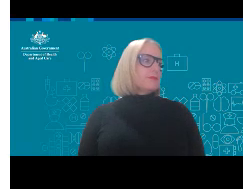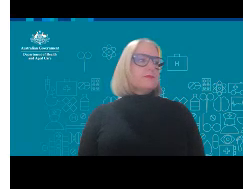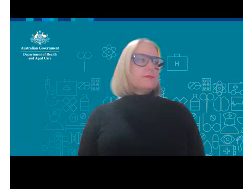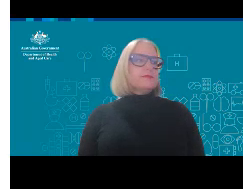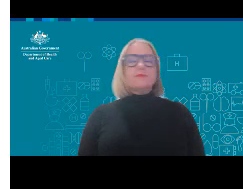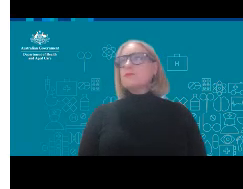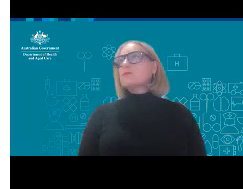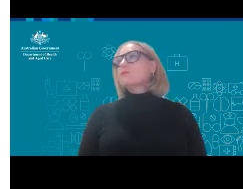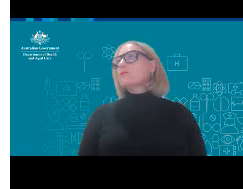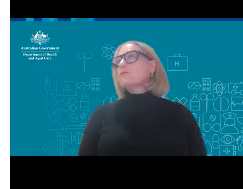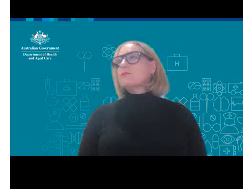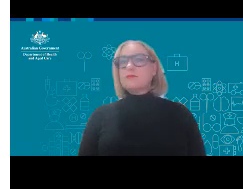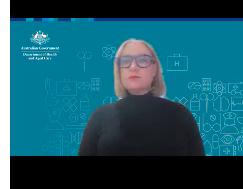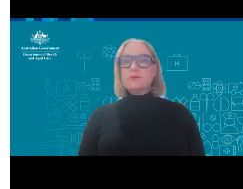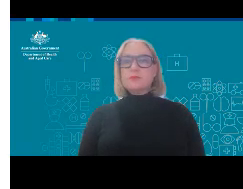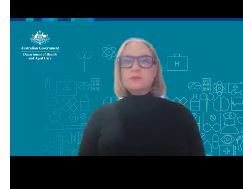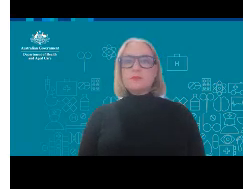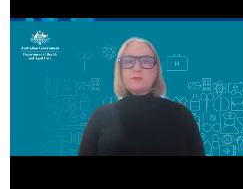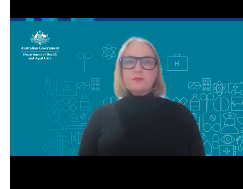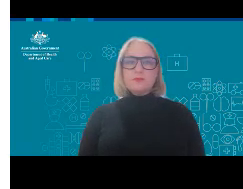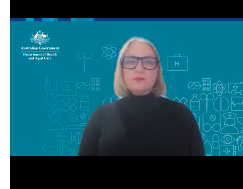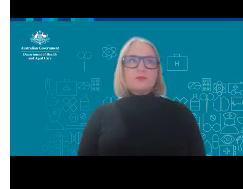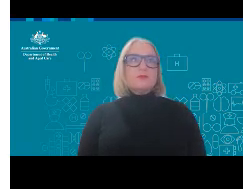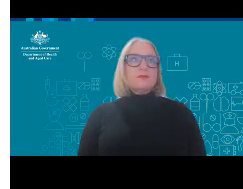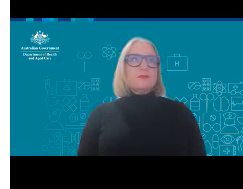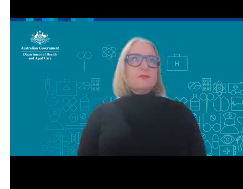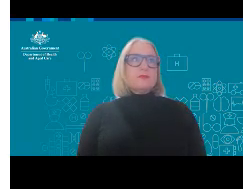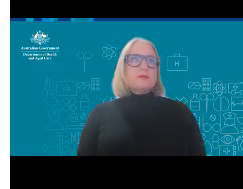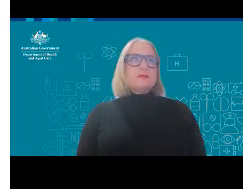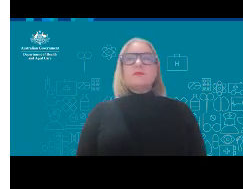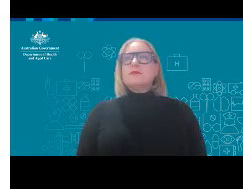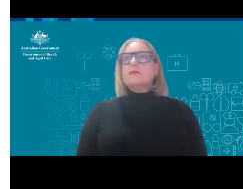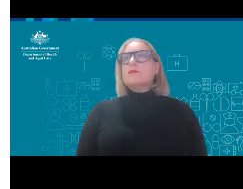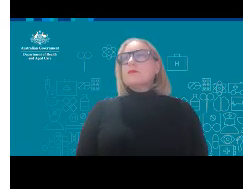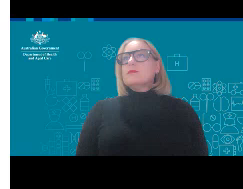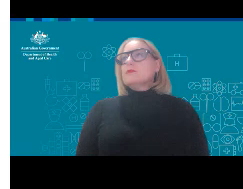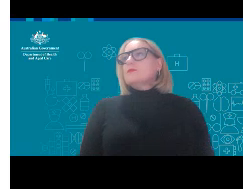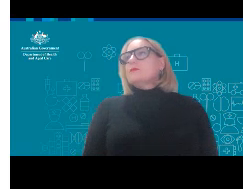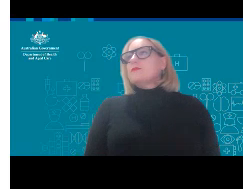the first deadline for submission is that 30th of April, so tomorrow.